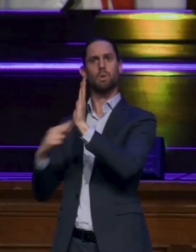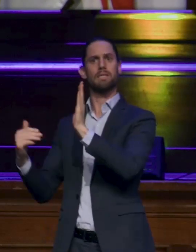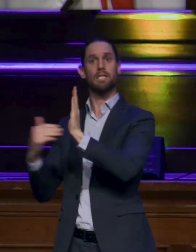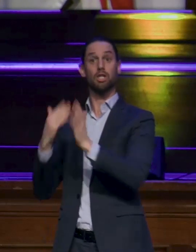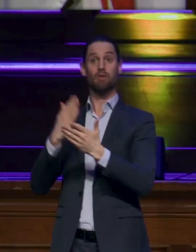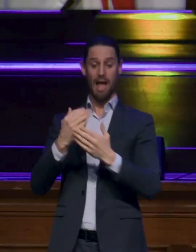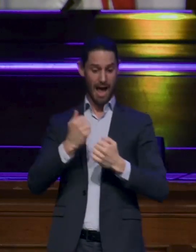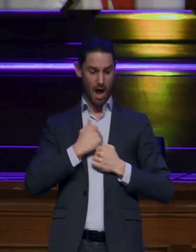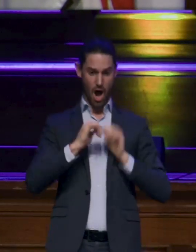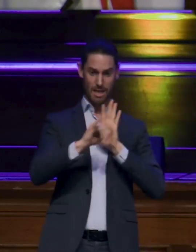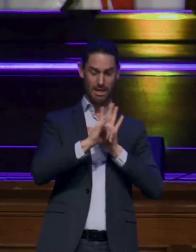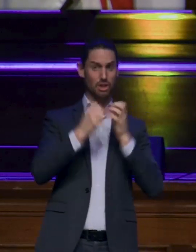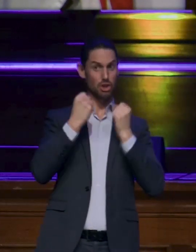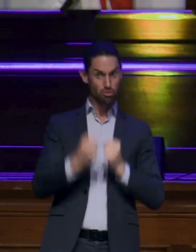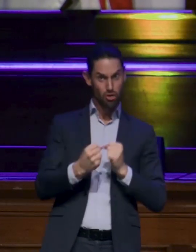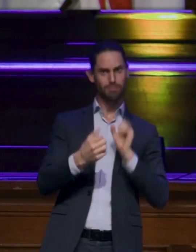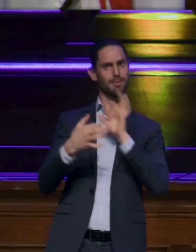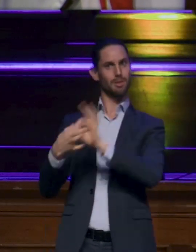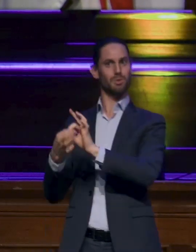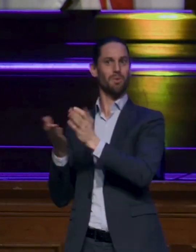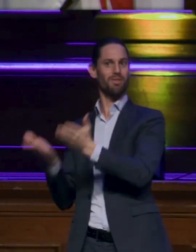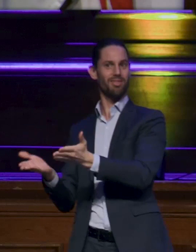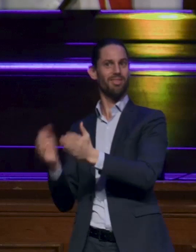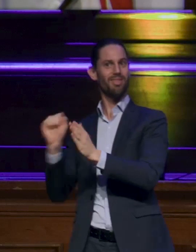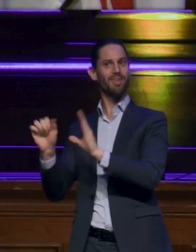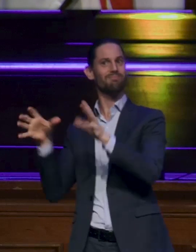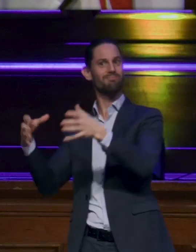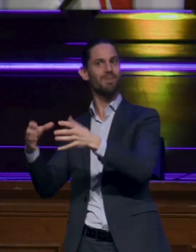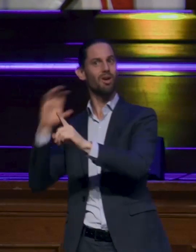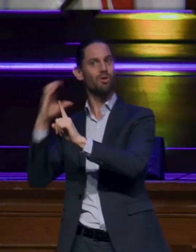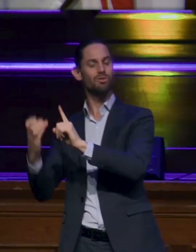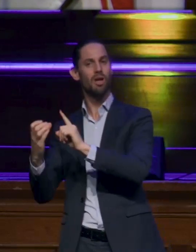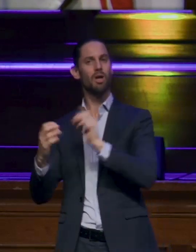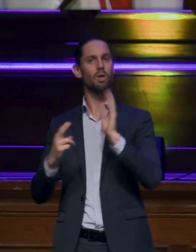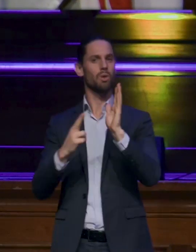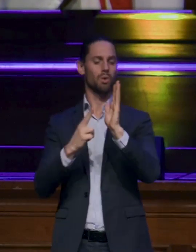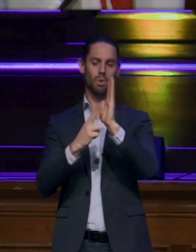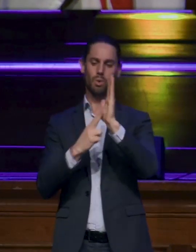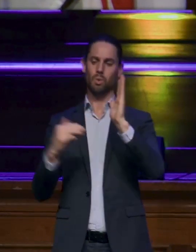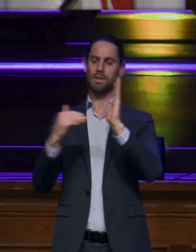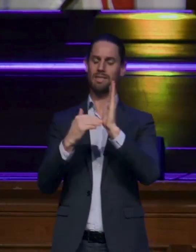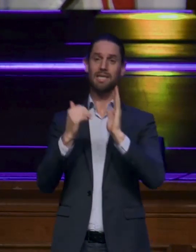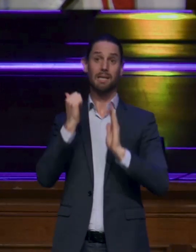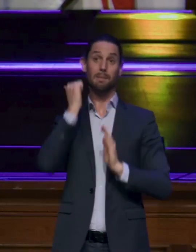we are is derived from that and you know New Zealand is Marty and New Zealand